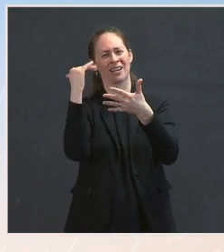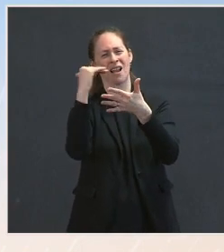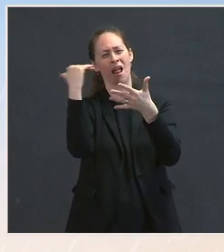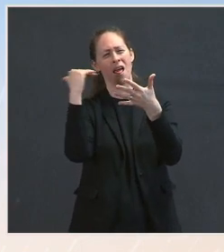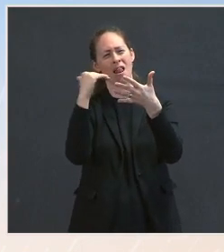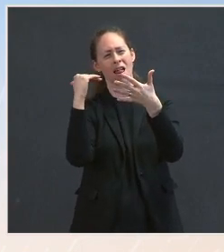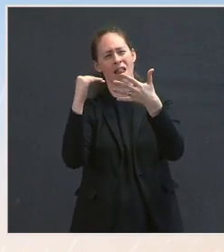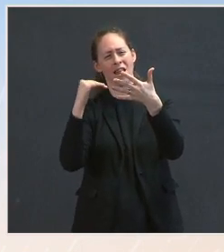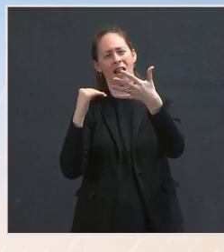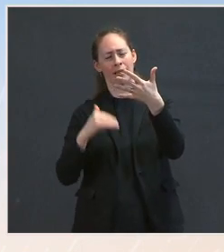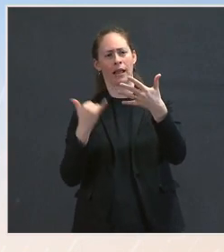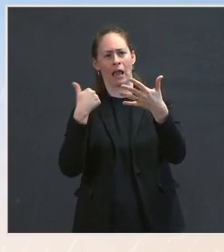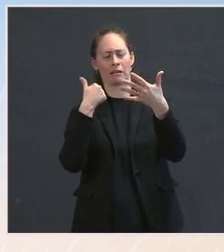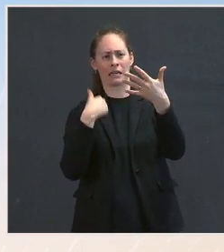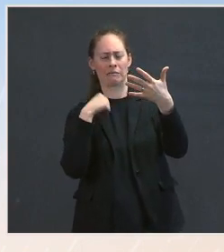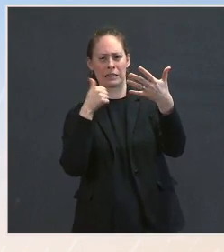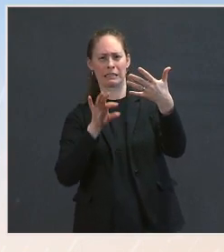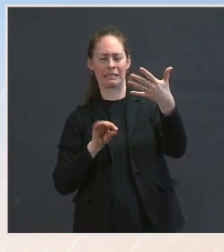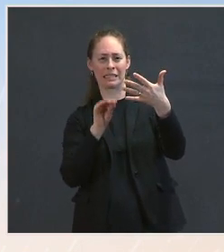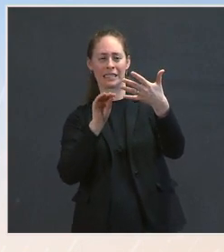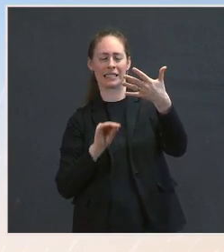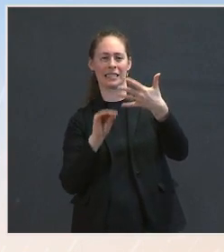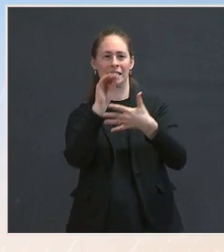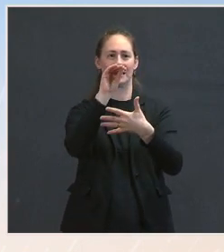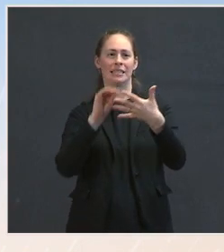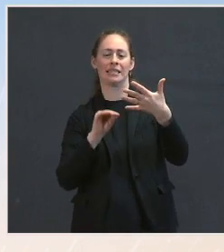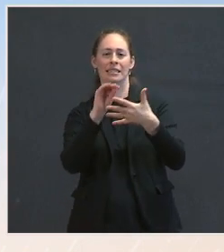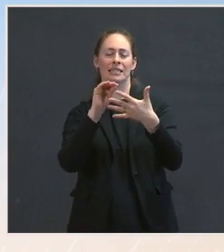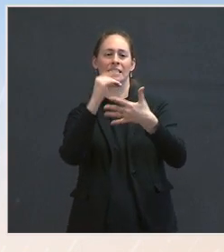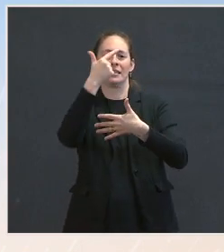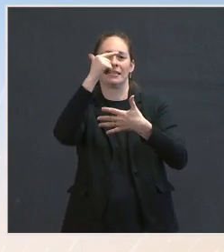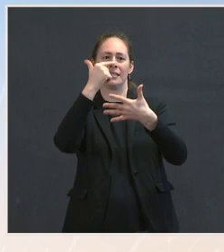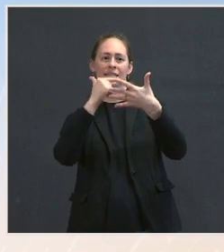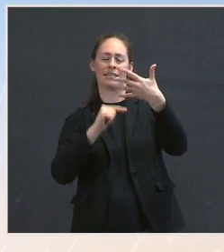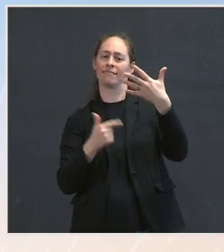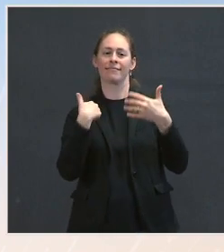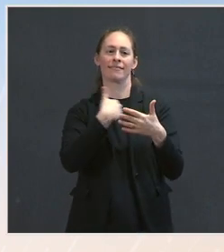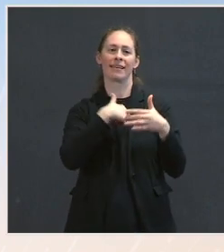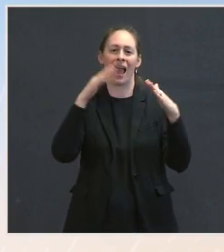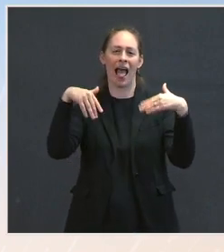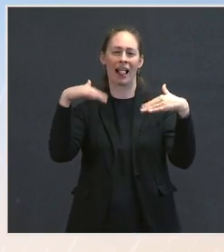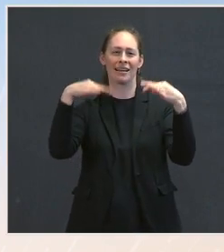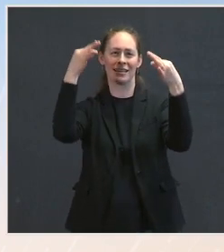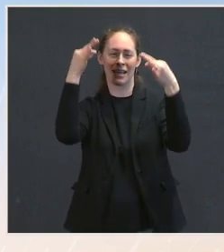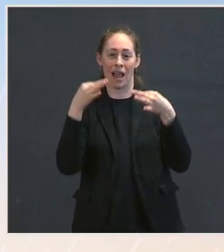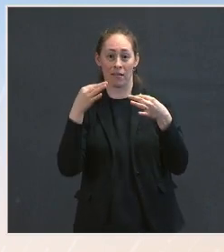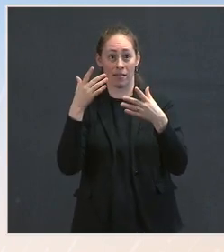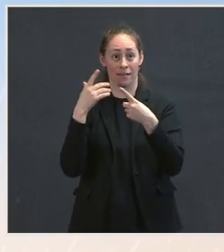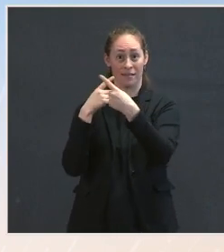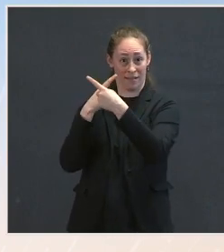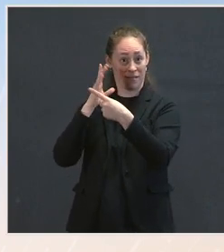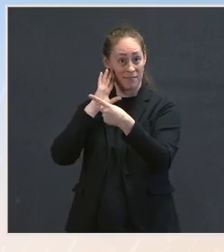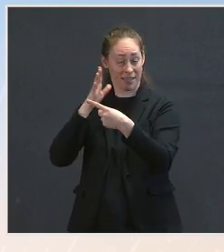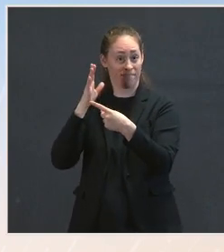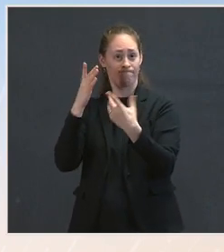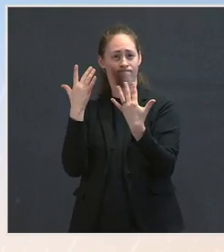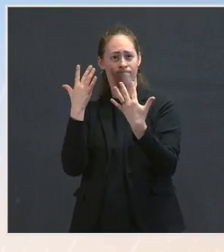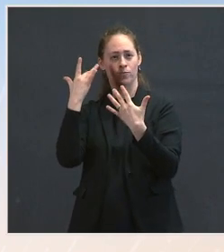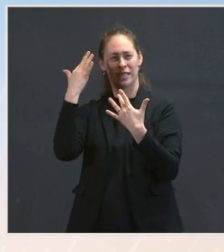and I feel like that's the next step. I don't expect the President or any of us will preview anything until we have the American Rescue Plan through. The Press: And just one more.